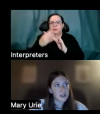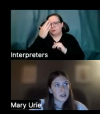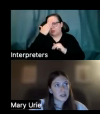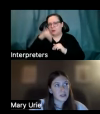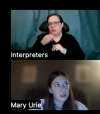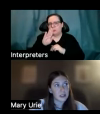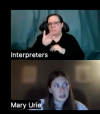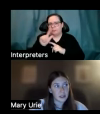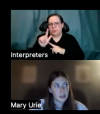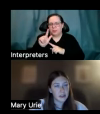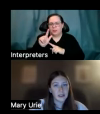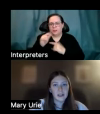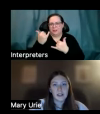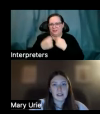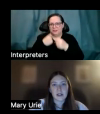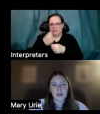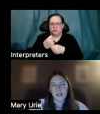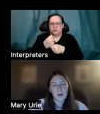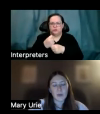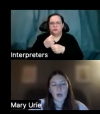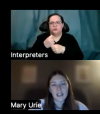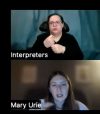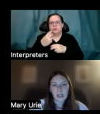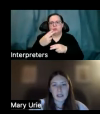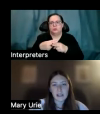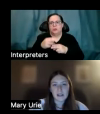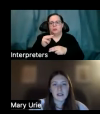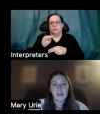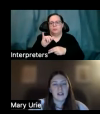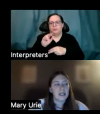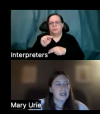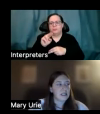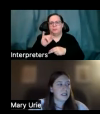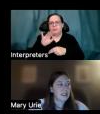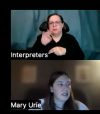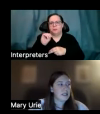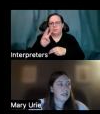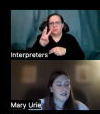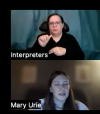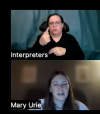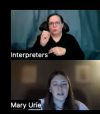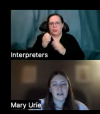this year. That's called minimum wage amendments. And it is